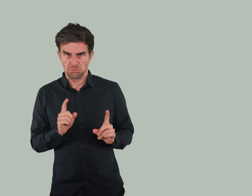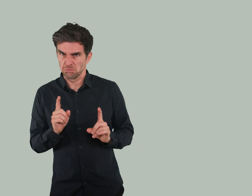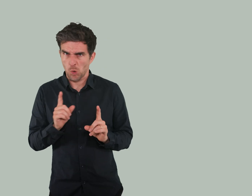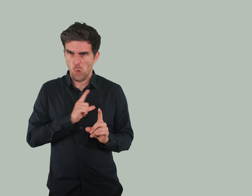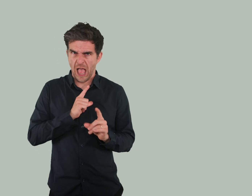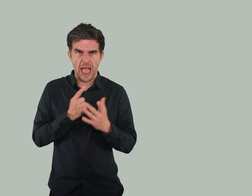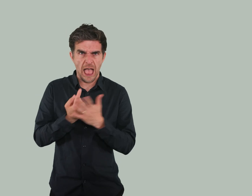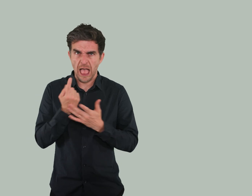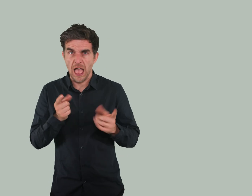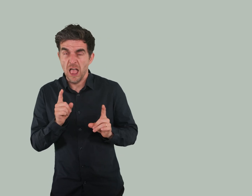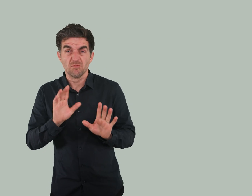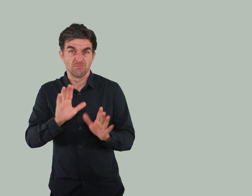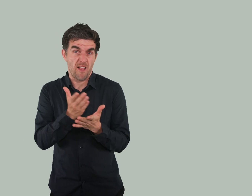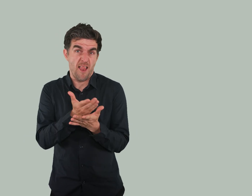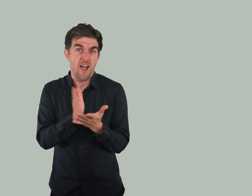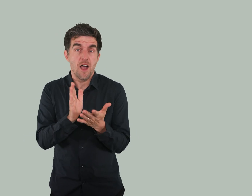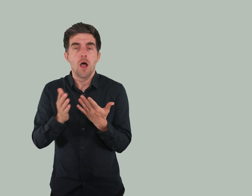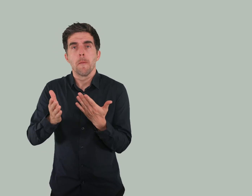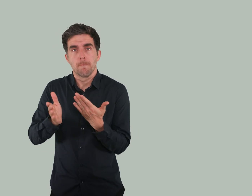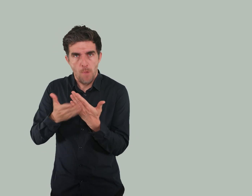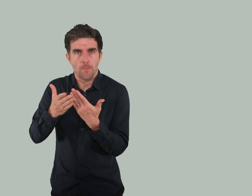The practical consequence is straightforward: